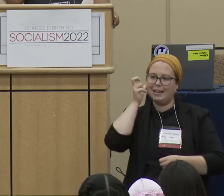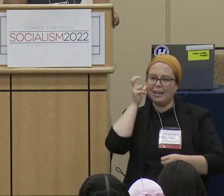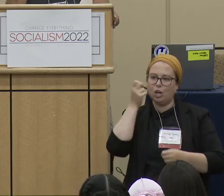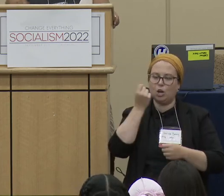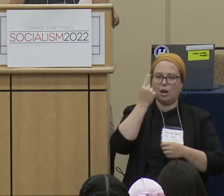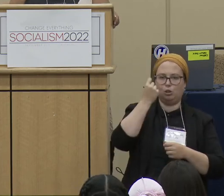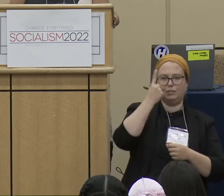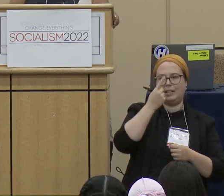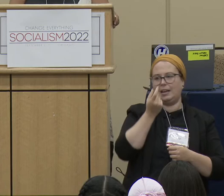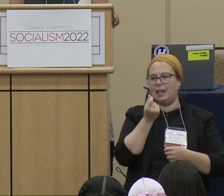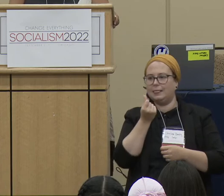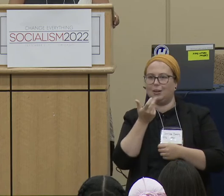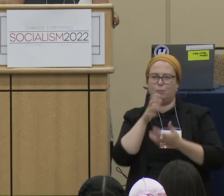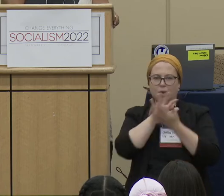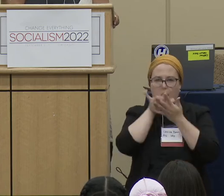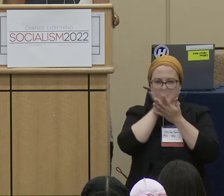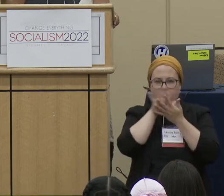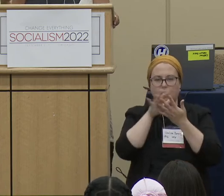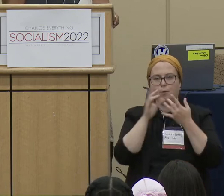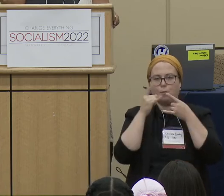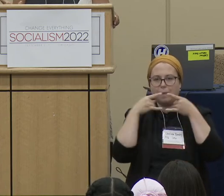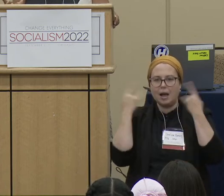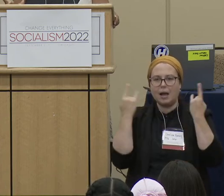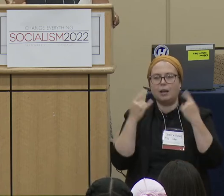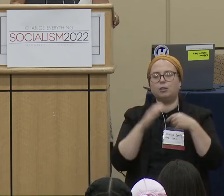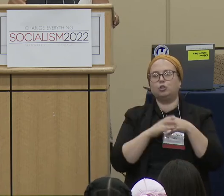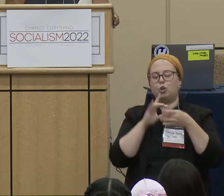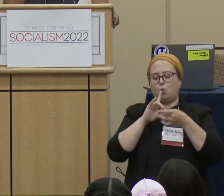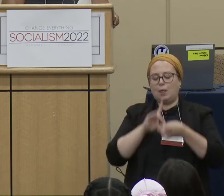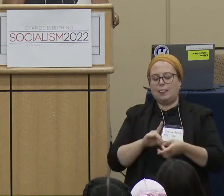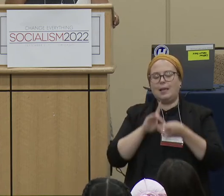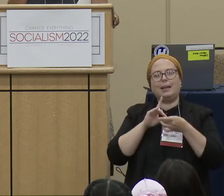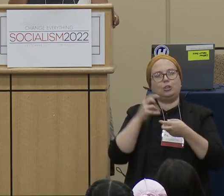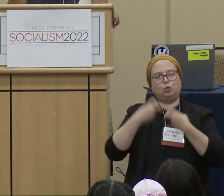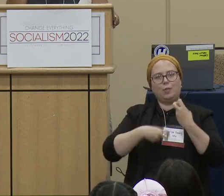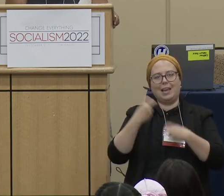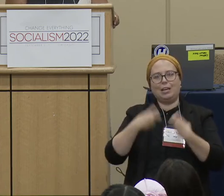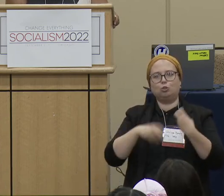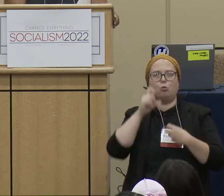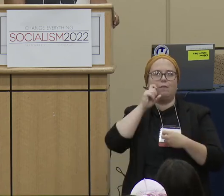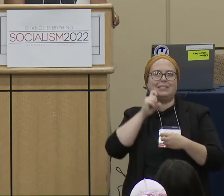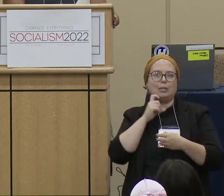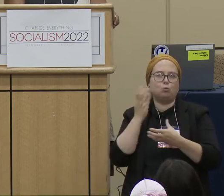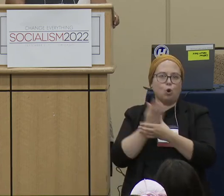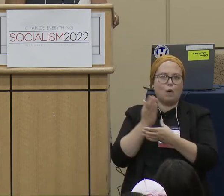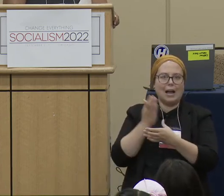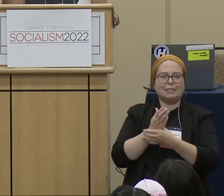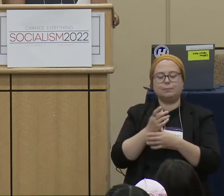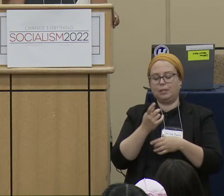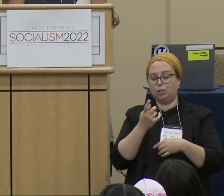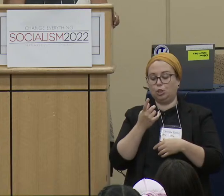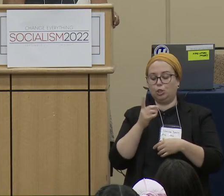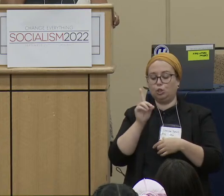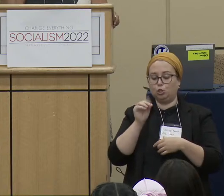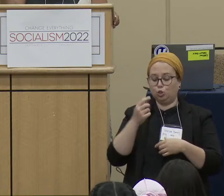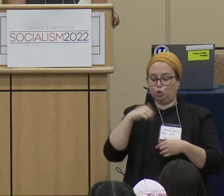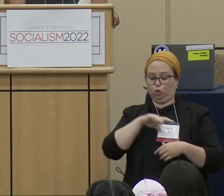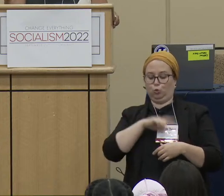Everybody hear and understand the question? Because it was a little muffled because of the mask, I think . You know,